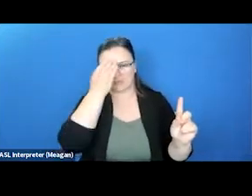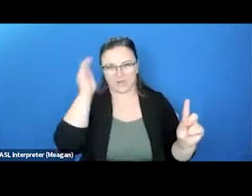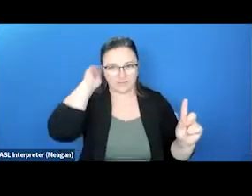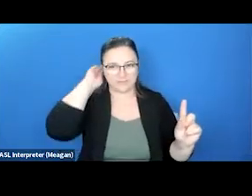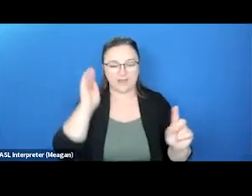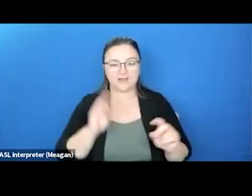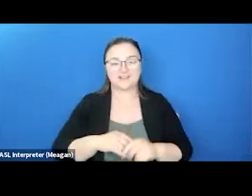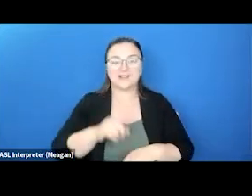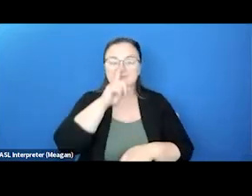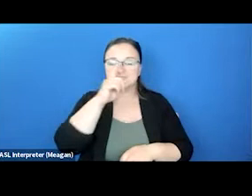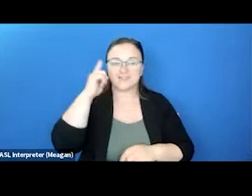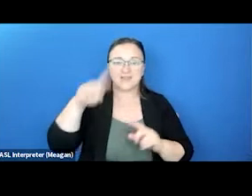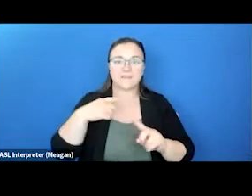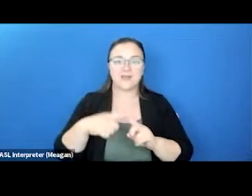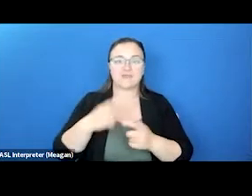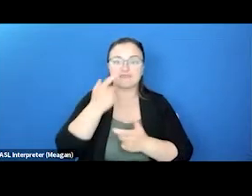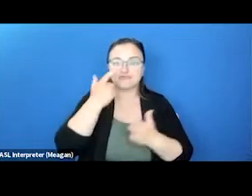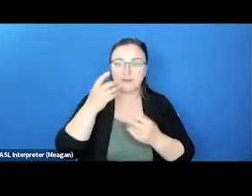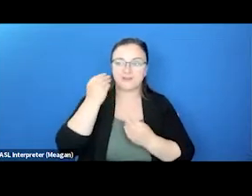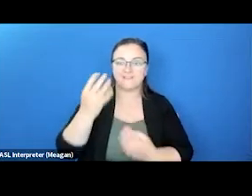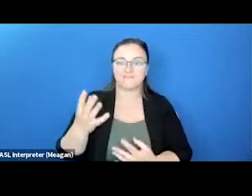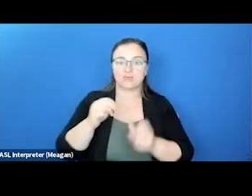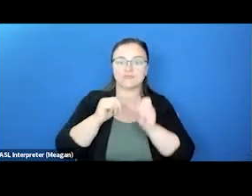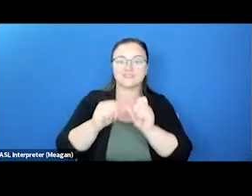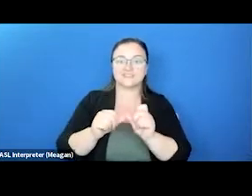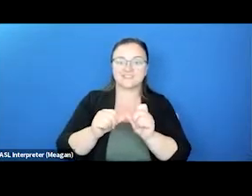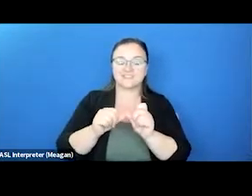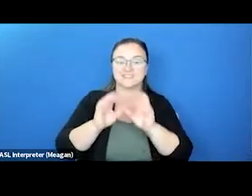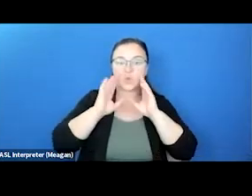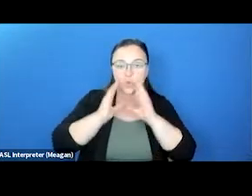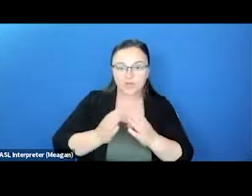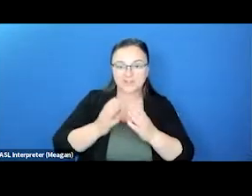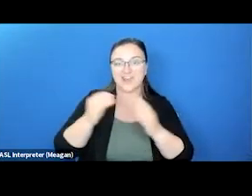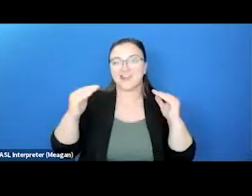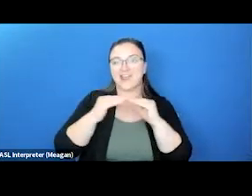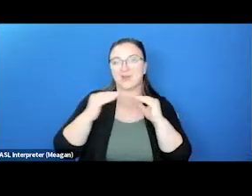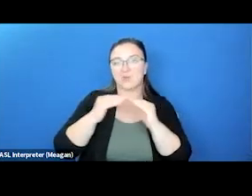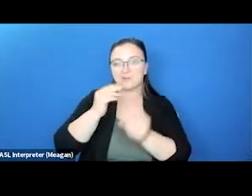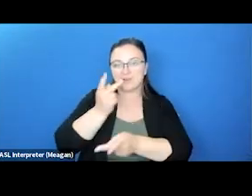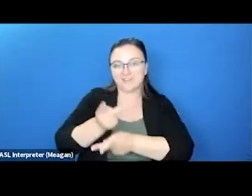those trauma informed, resilience-oriented, and equitable care that we can provide